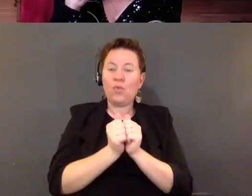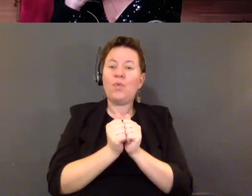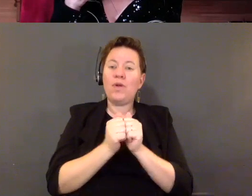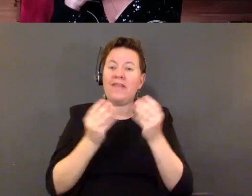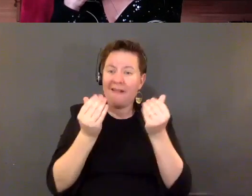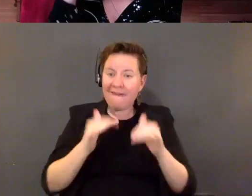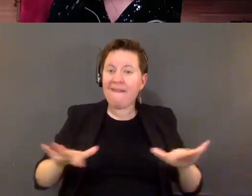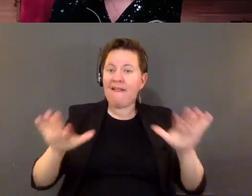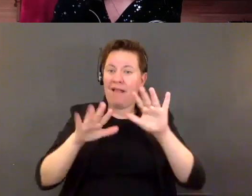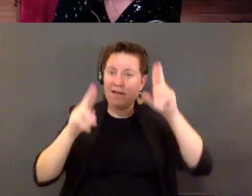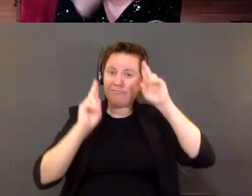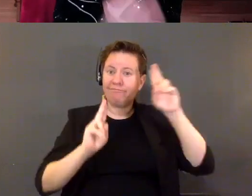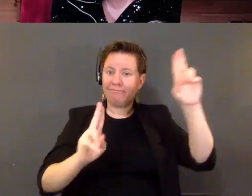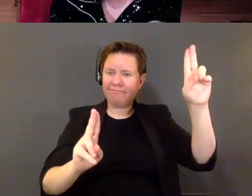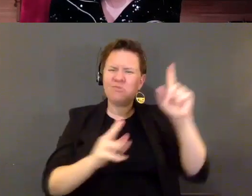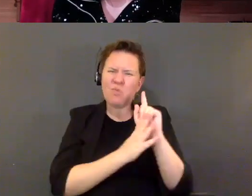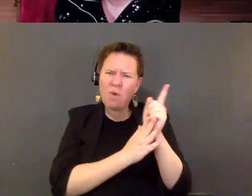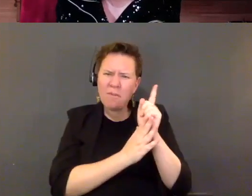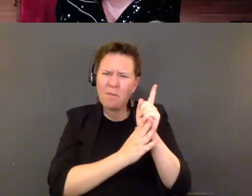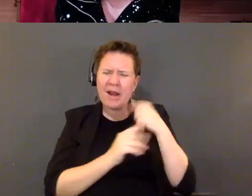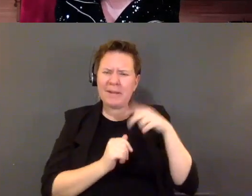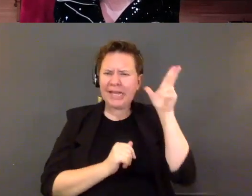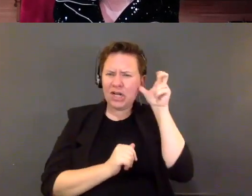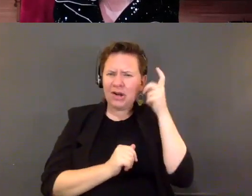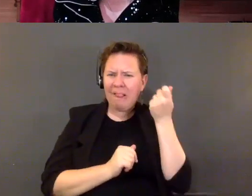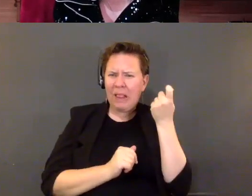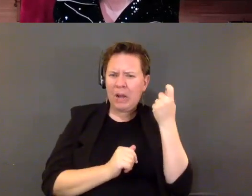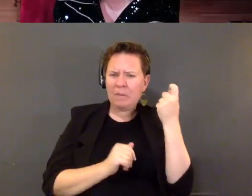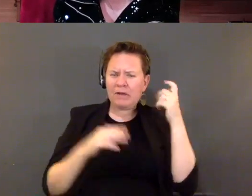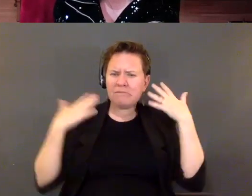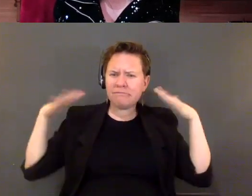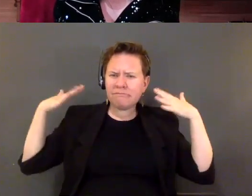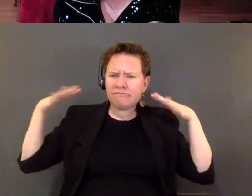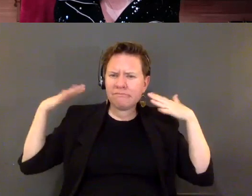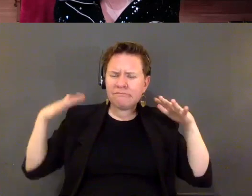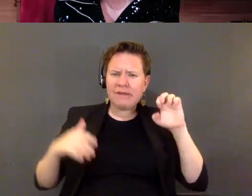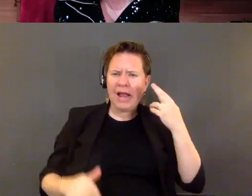um just one moment i'm hearing a little bit of uh echo so i'm gonna look into that